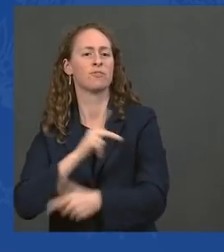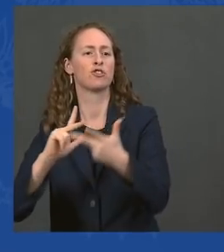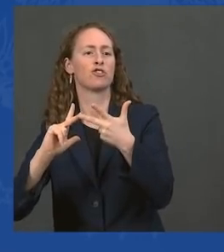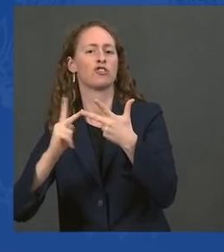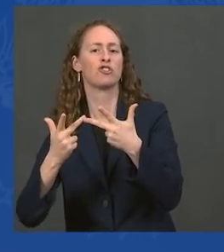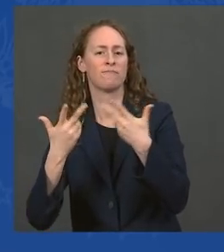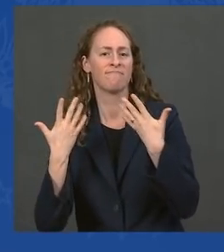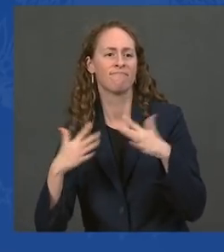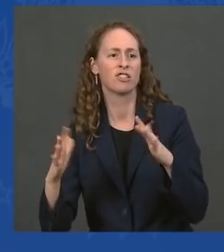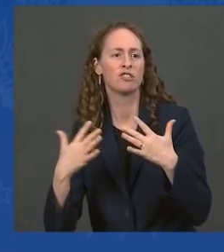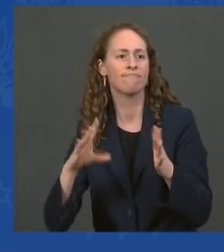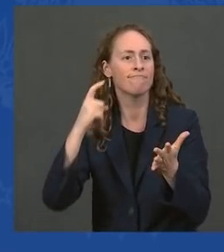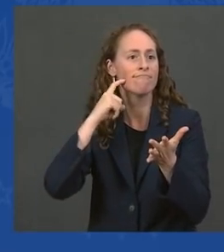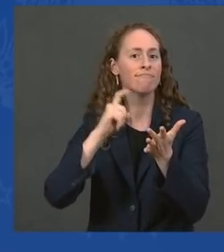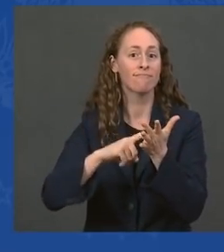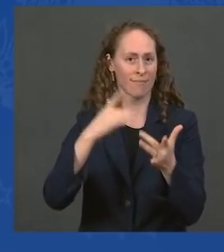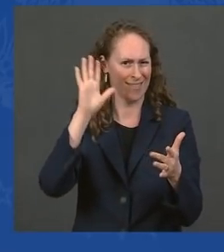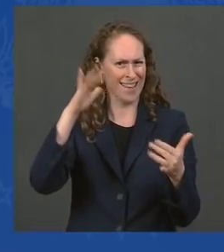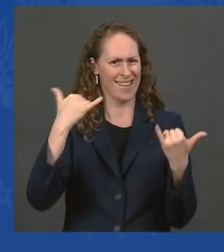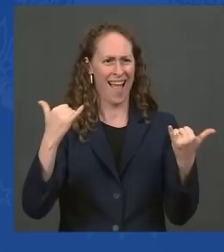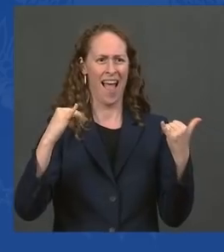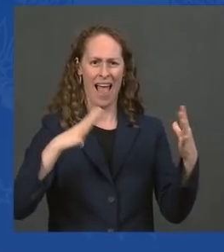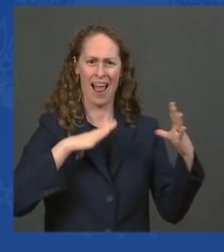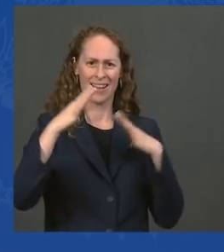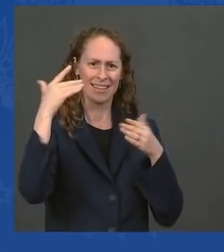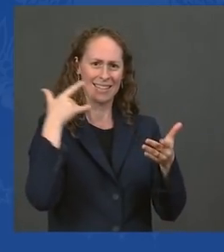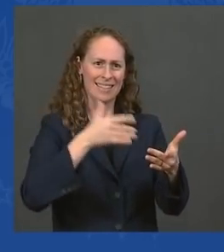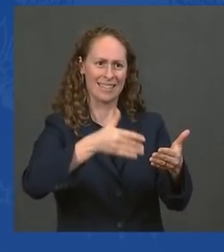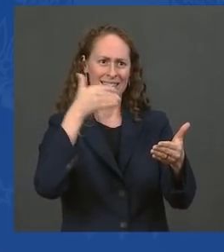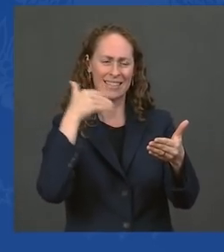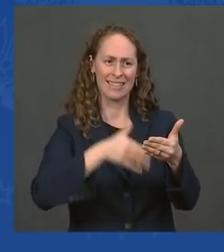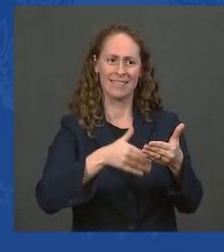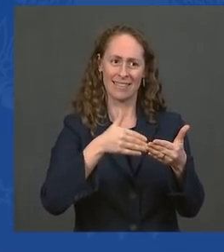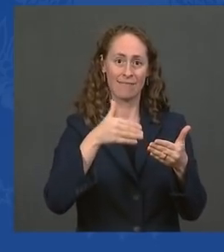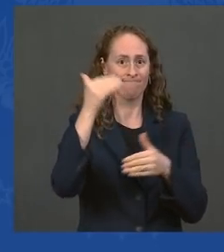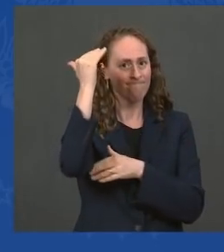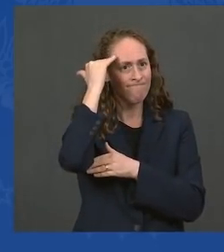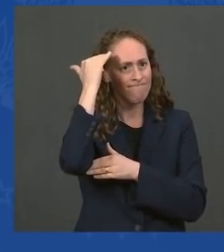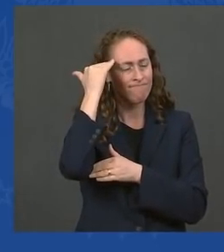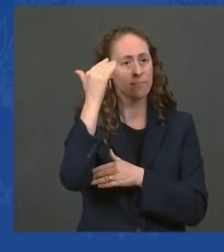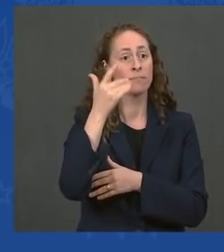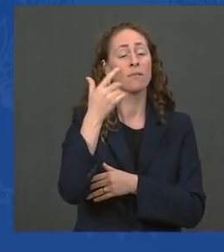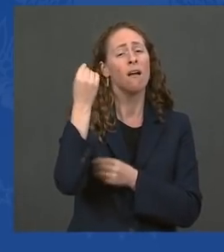These boosters are free. I'll say it again: They're free, available, and convenient to get.